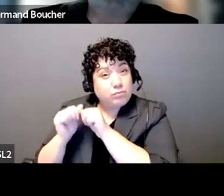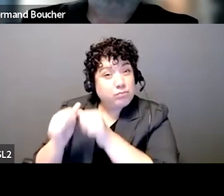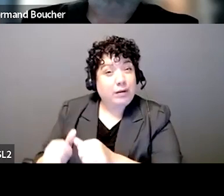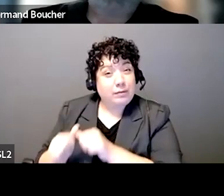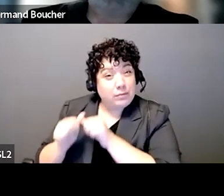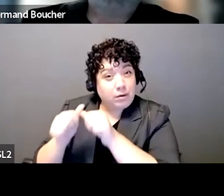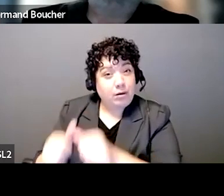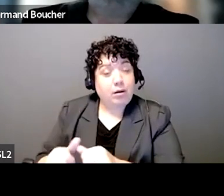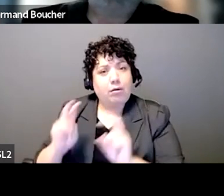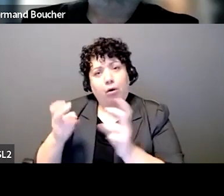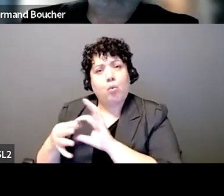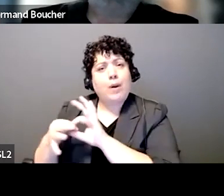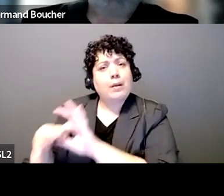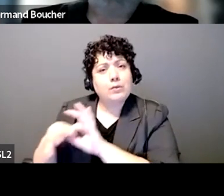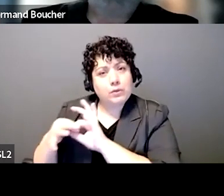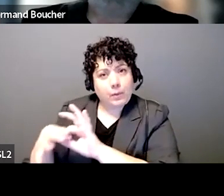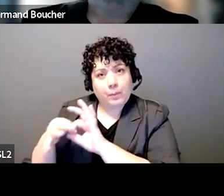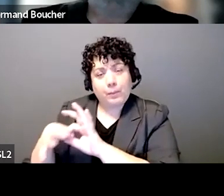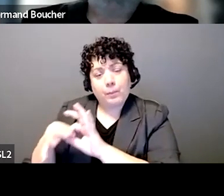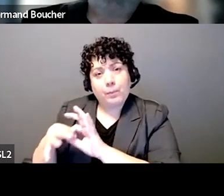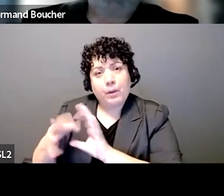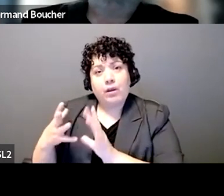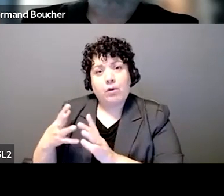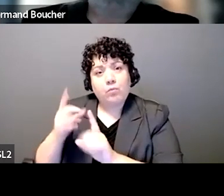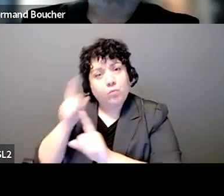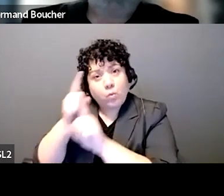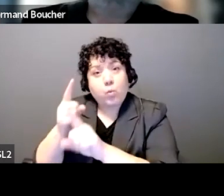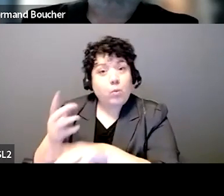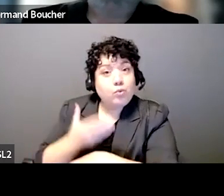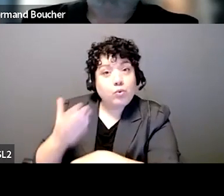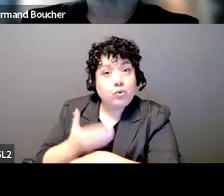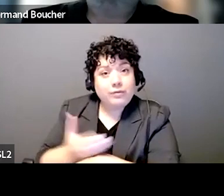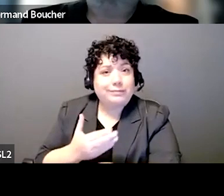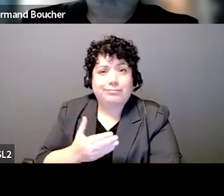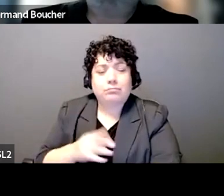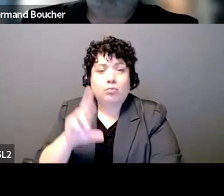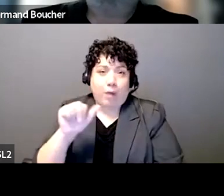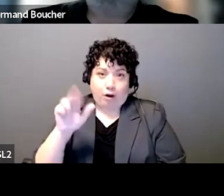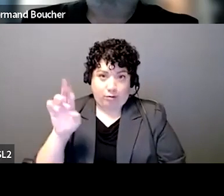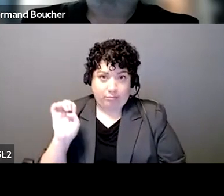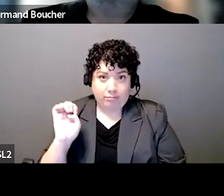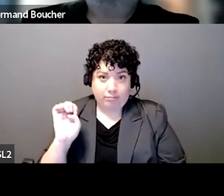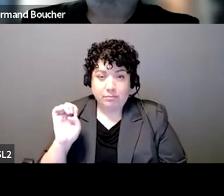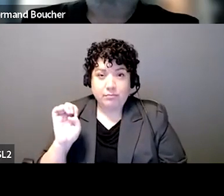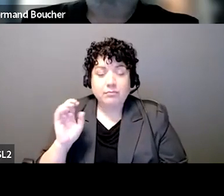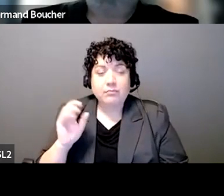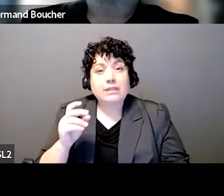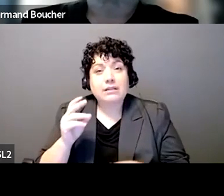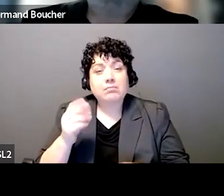relationship to actually try to improve things is very rare there have been two experiences in my